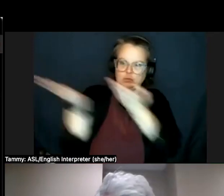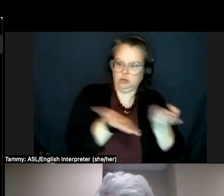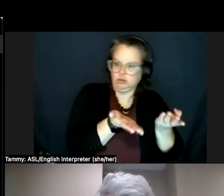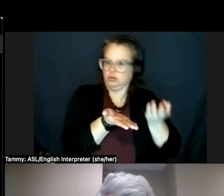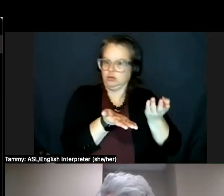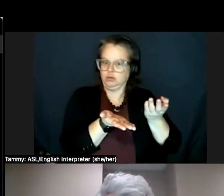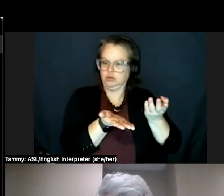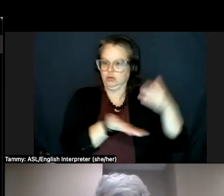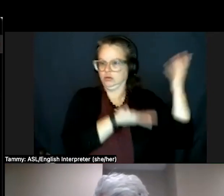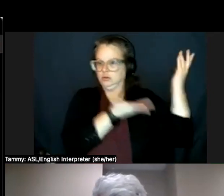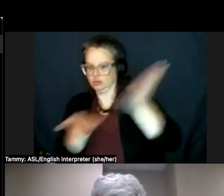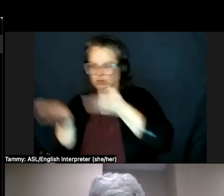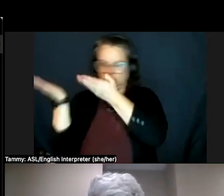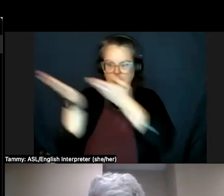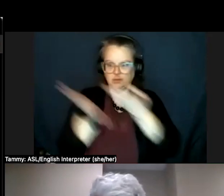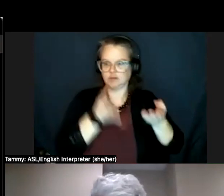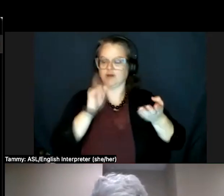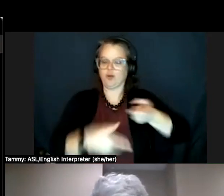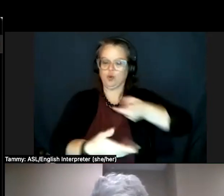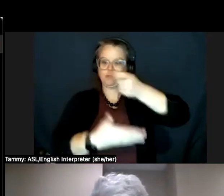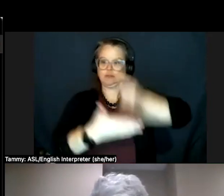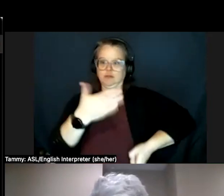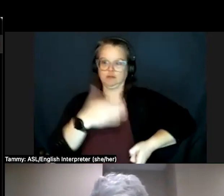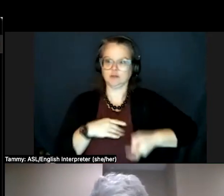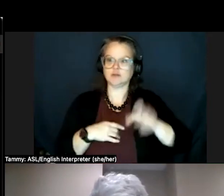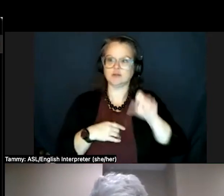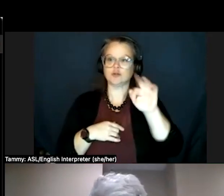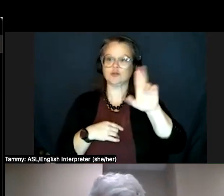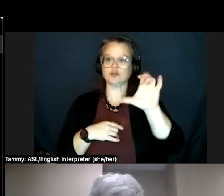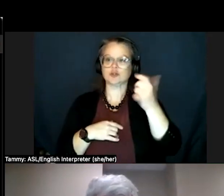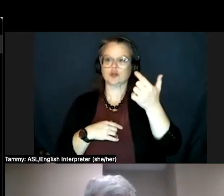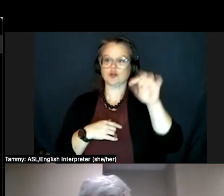understanding when to place that order and how to place that order is also very important.